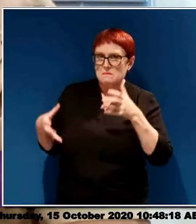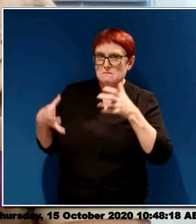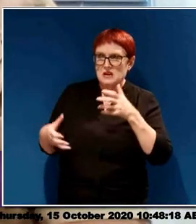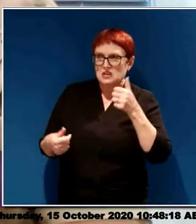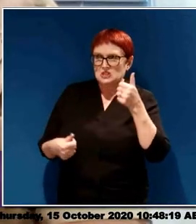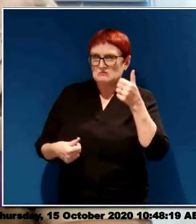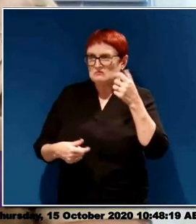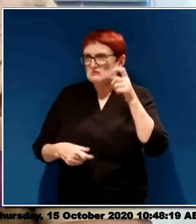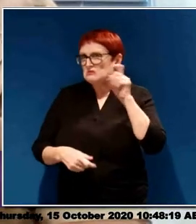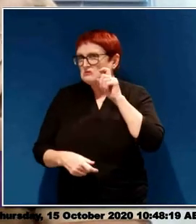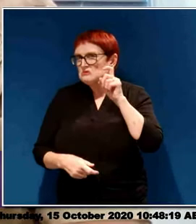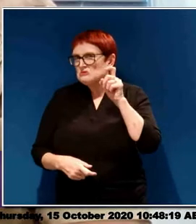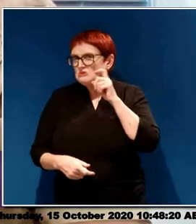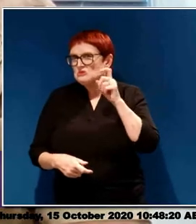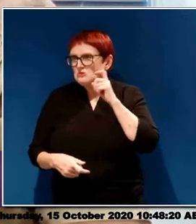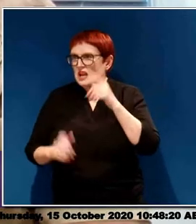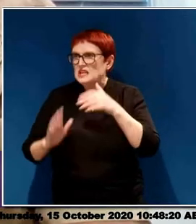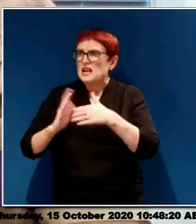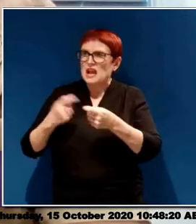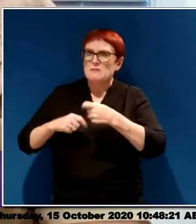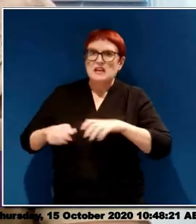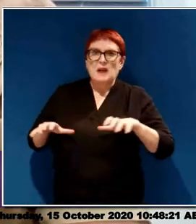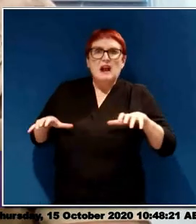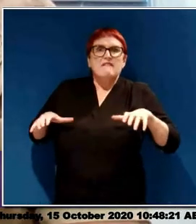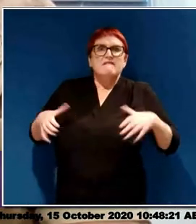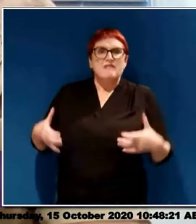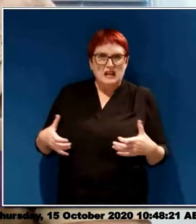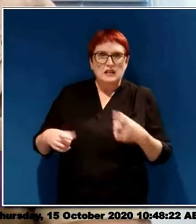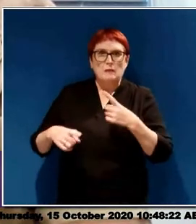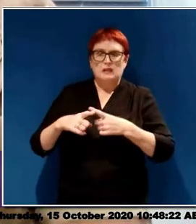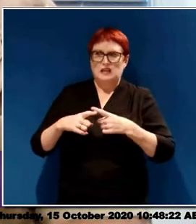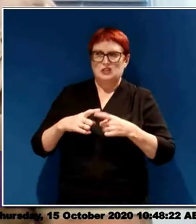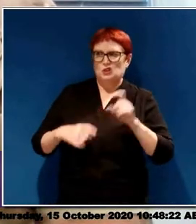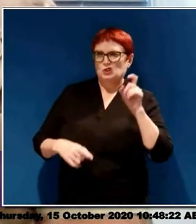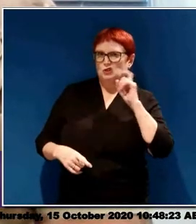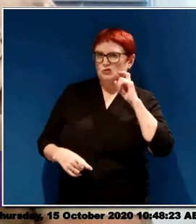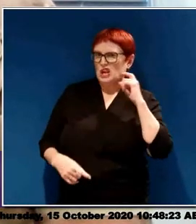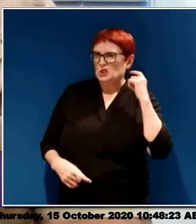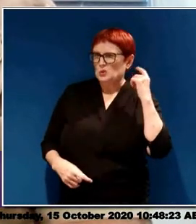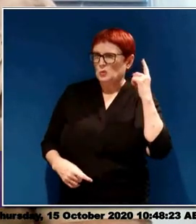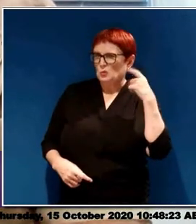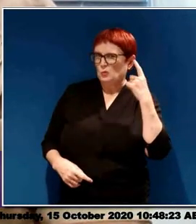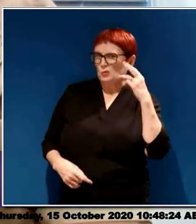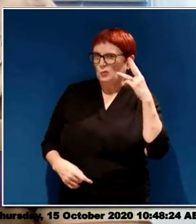so that exacerbated his feelings of anxiety and depression,